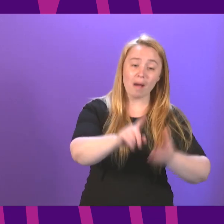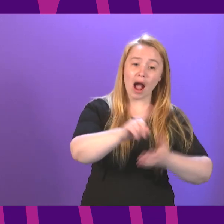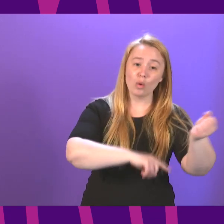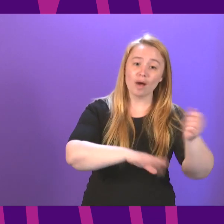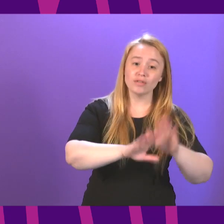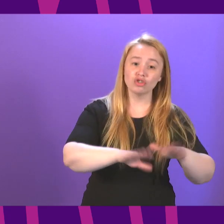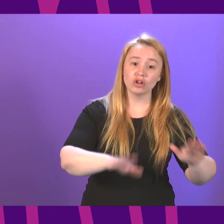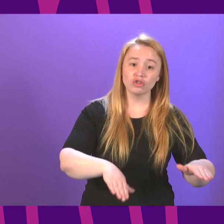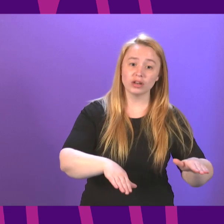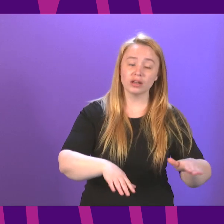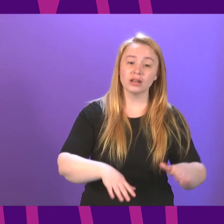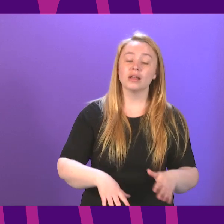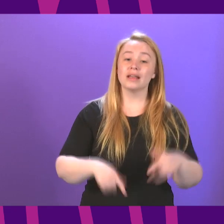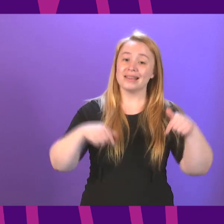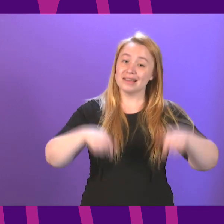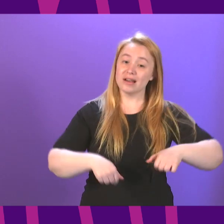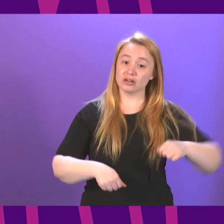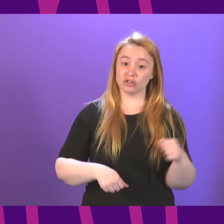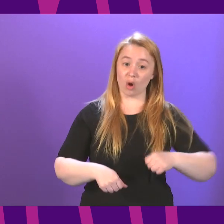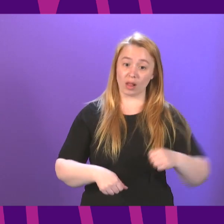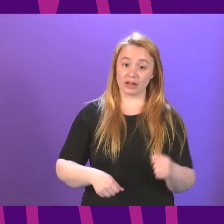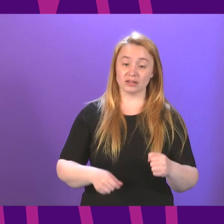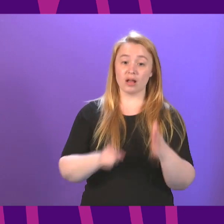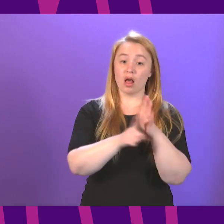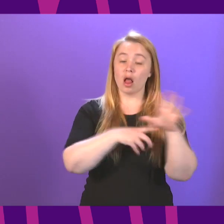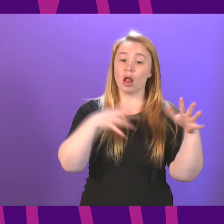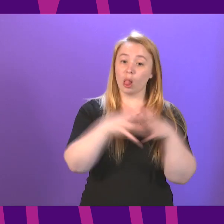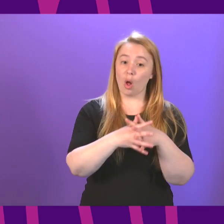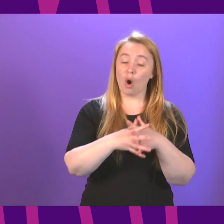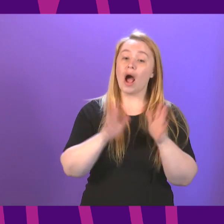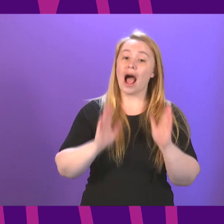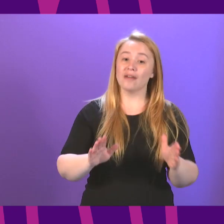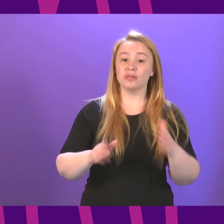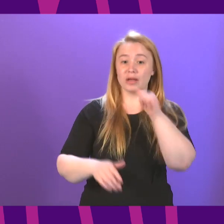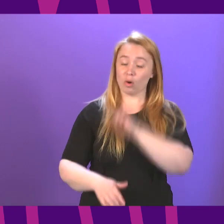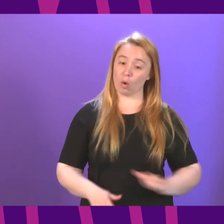duty of candour law in Scotland, which means that there is a duty to inform all families.